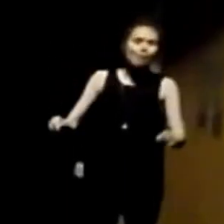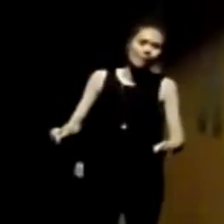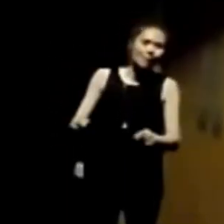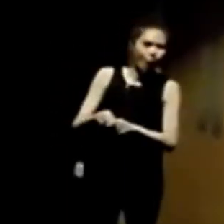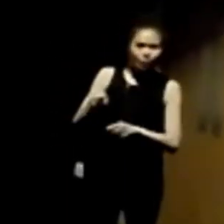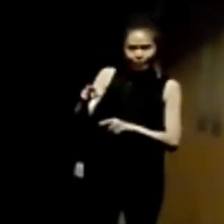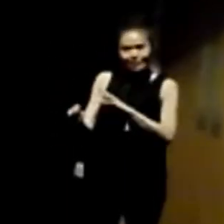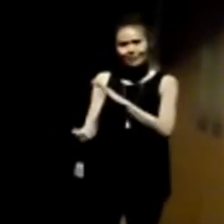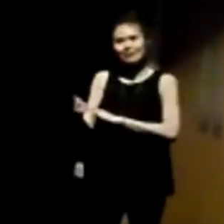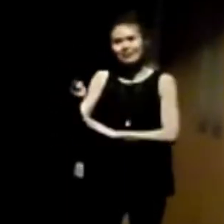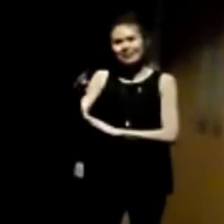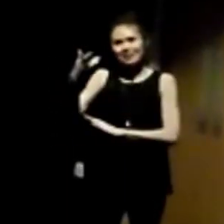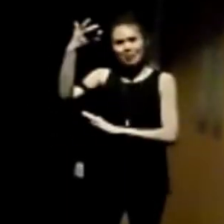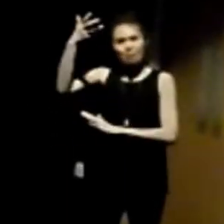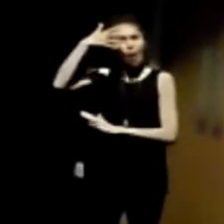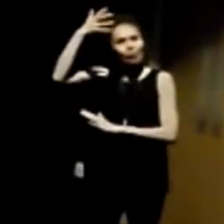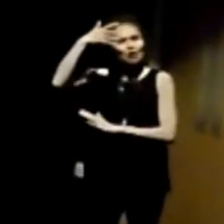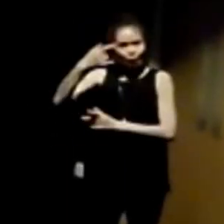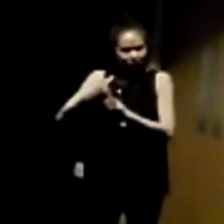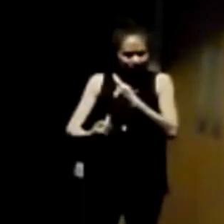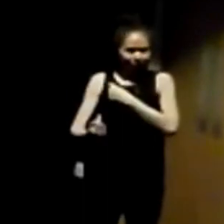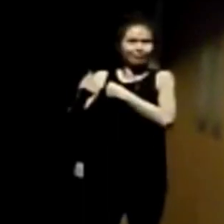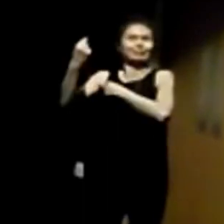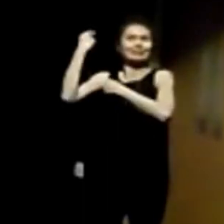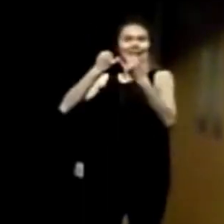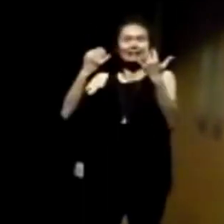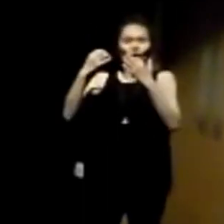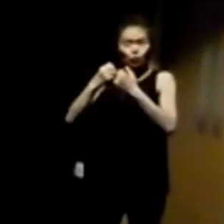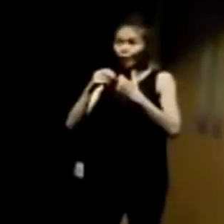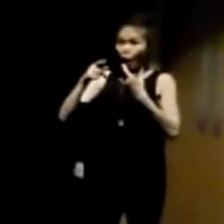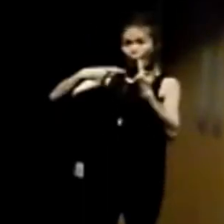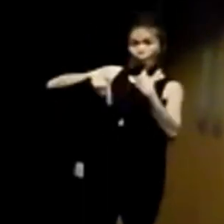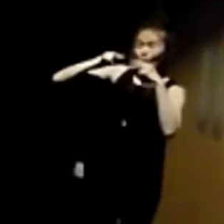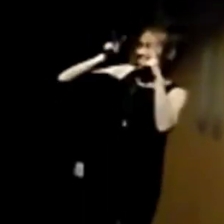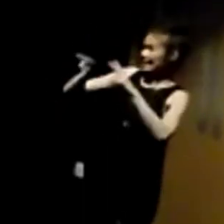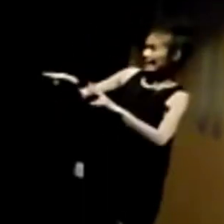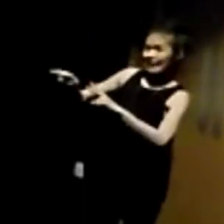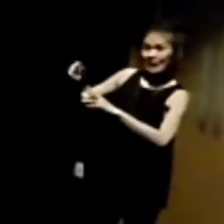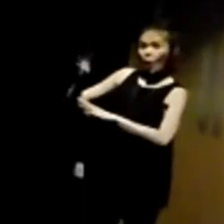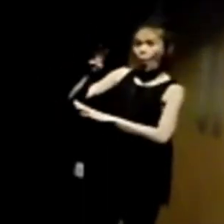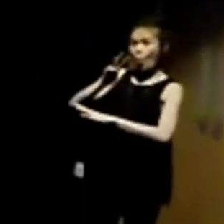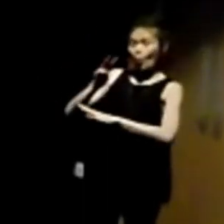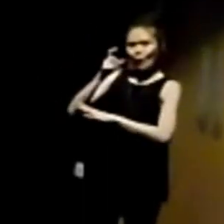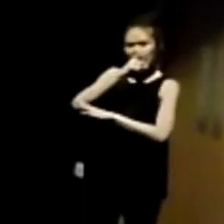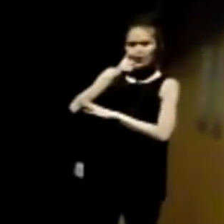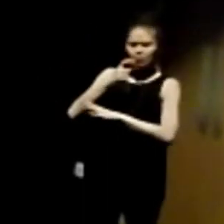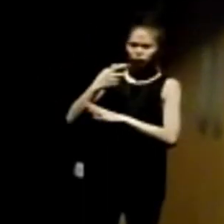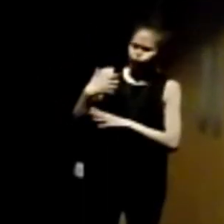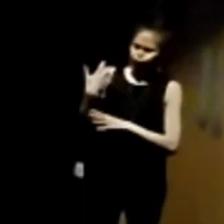And we we hear from the three sisters griping about the fact that they're going to